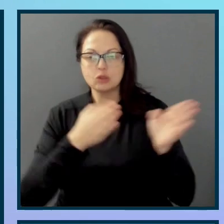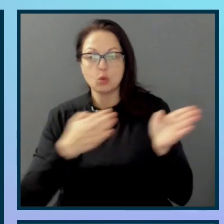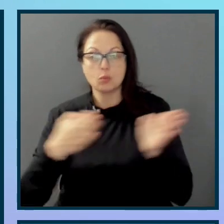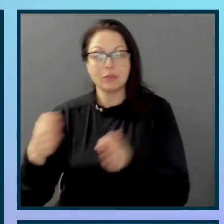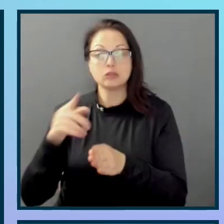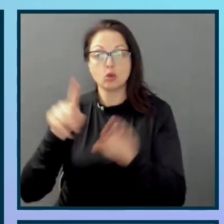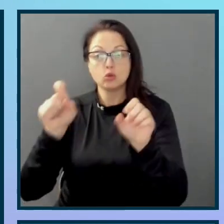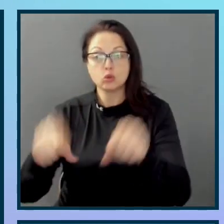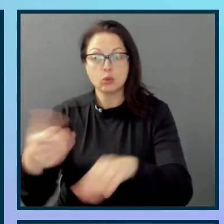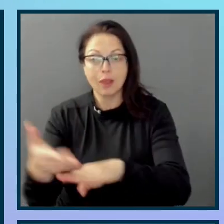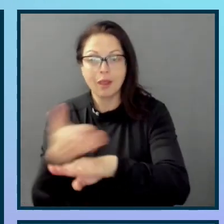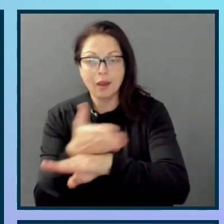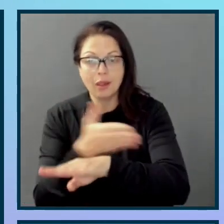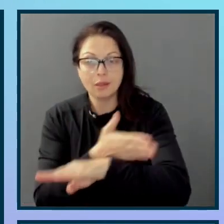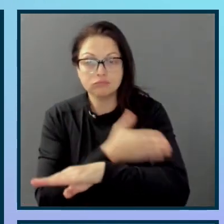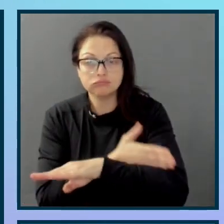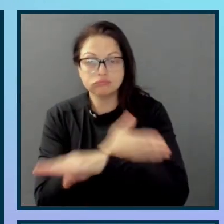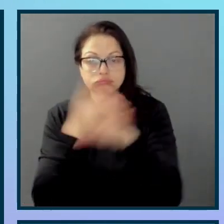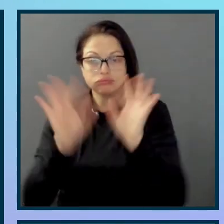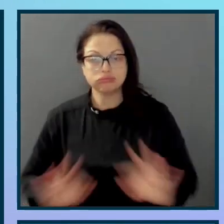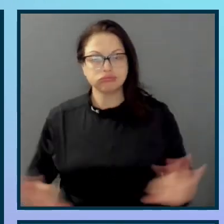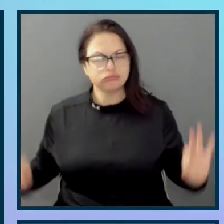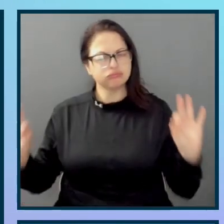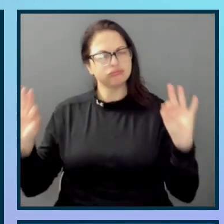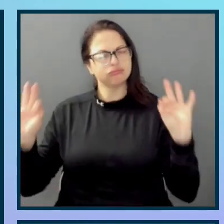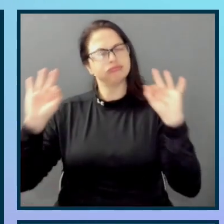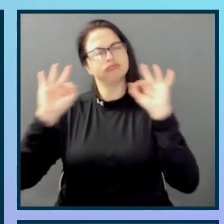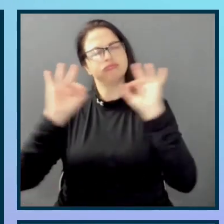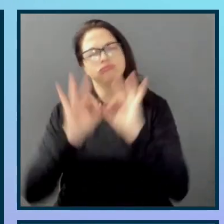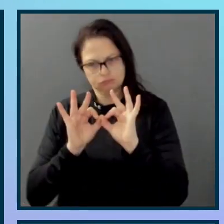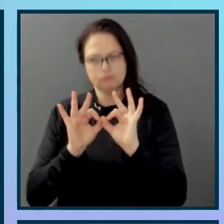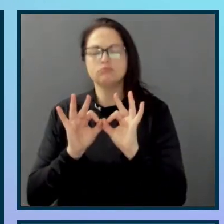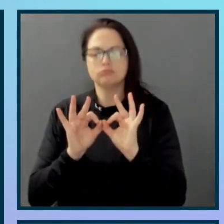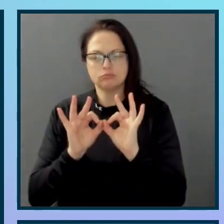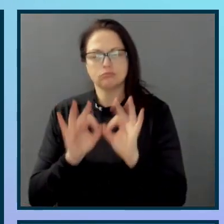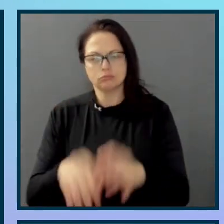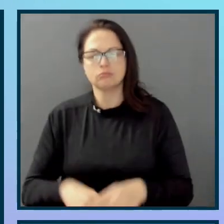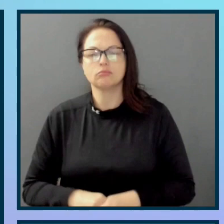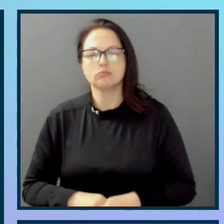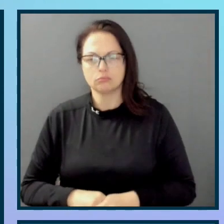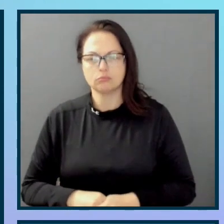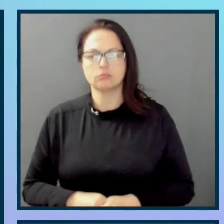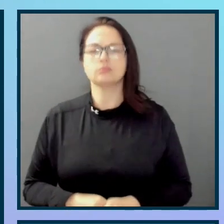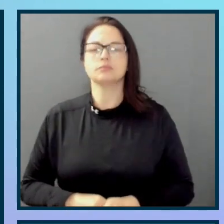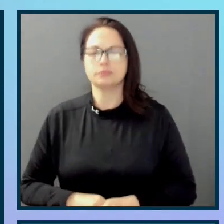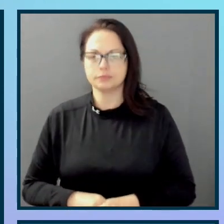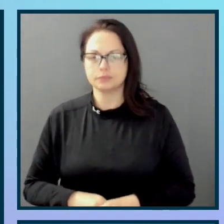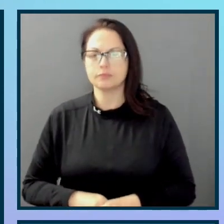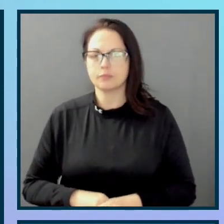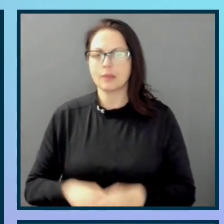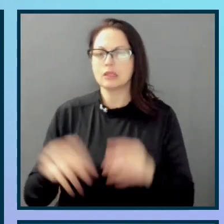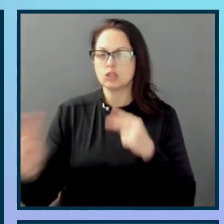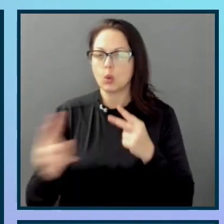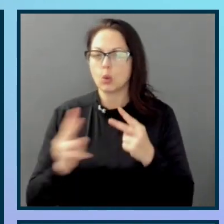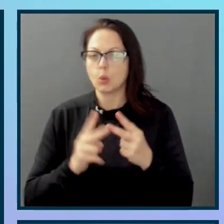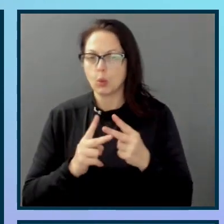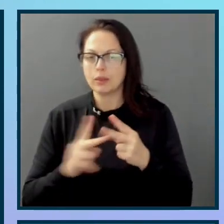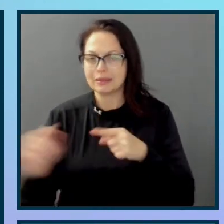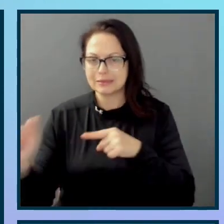is a very important practice to learn. So the second practice is to systematically manage